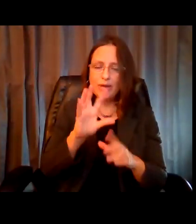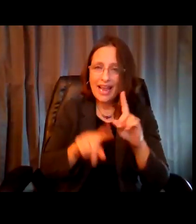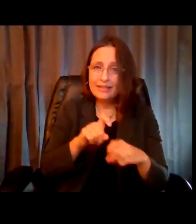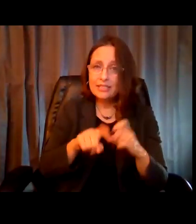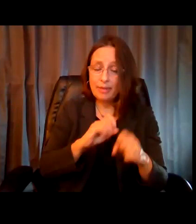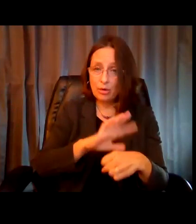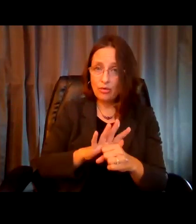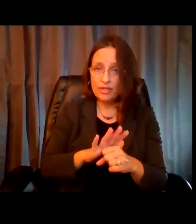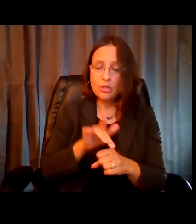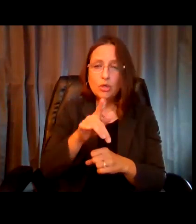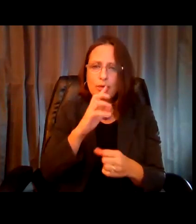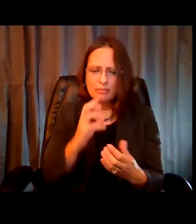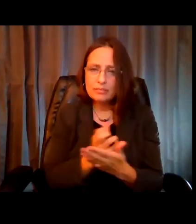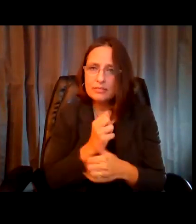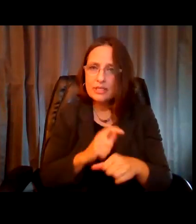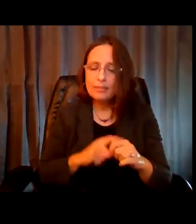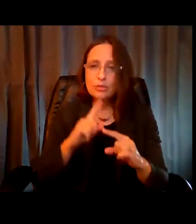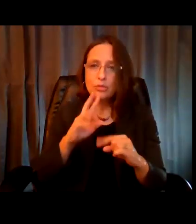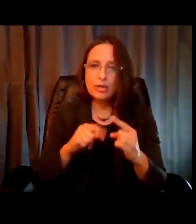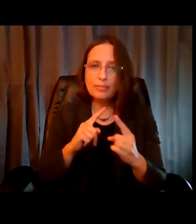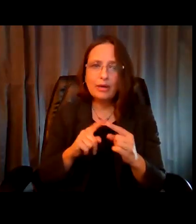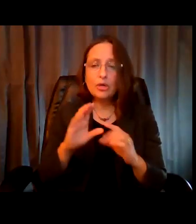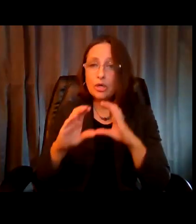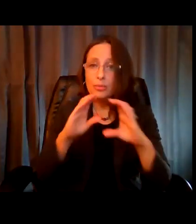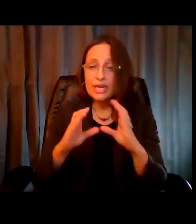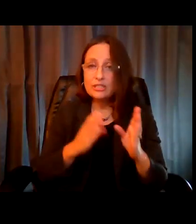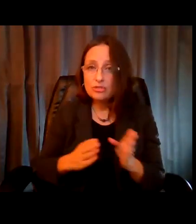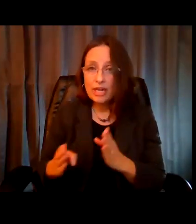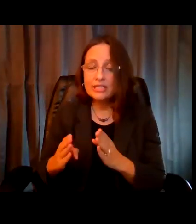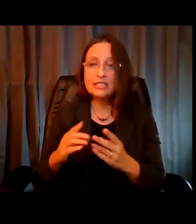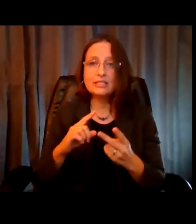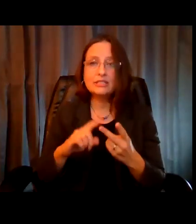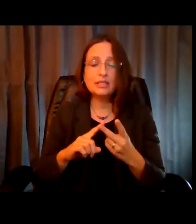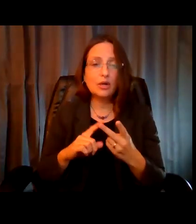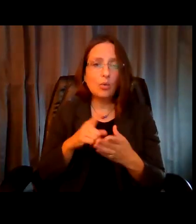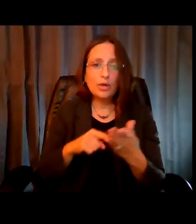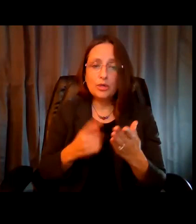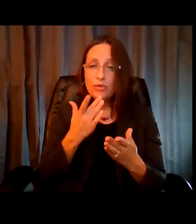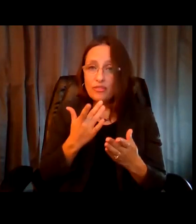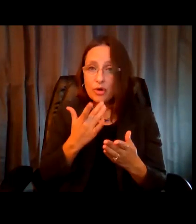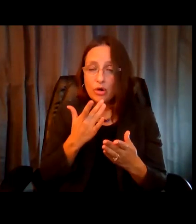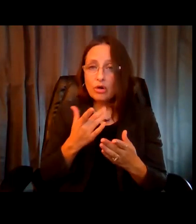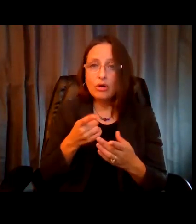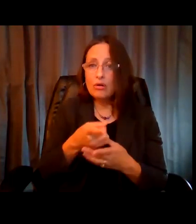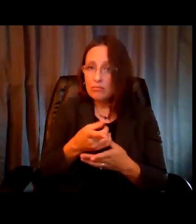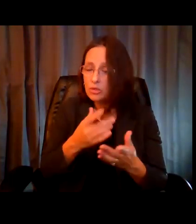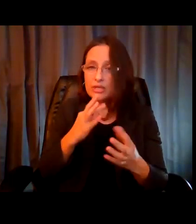we're now utilizing in my office. It's not opportunity to touch base and ensure good